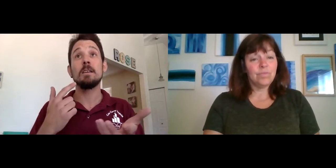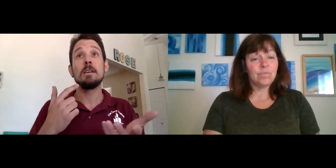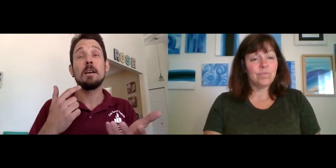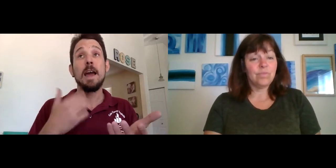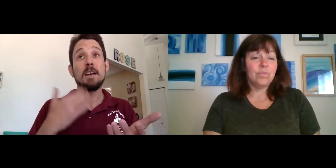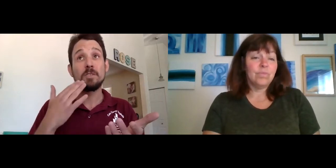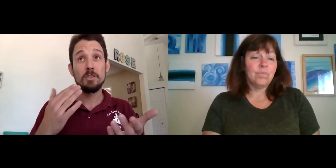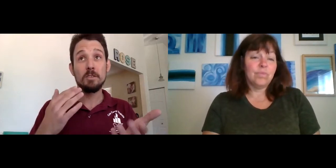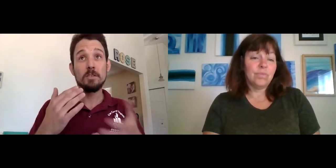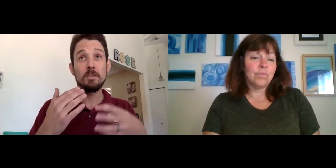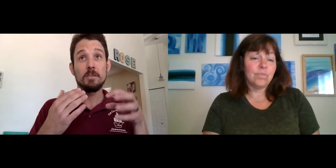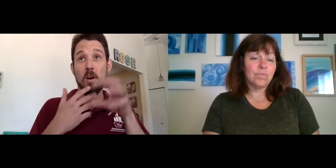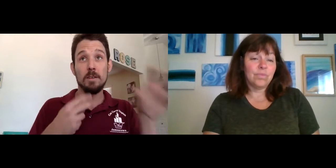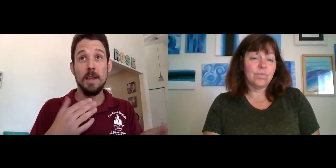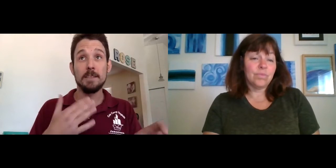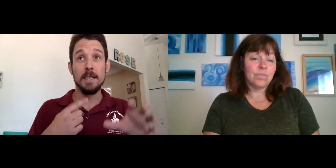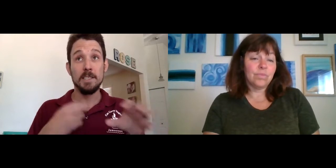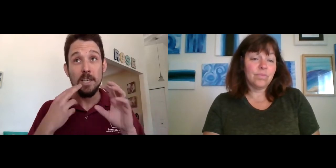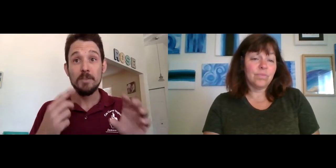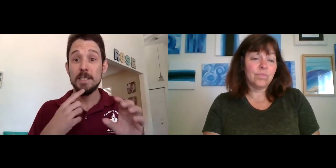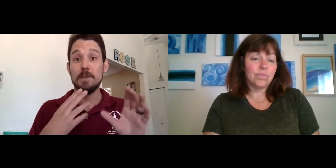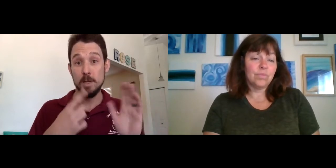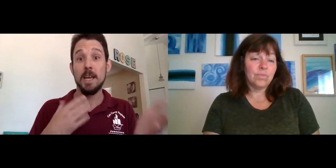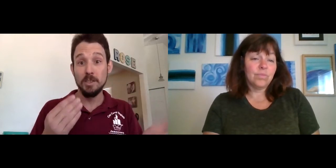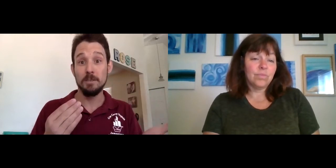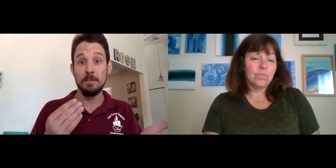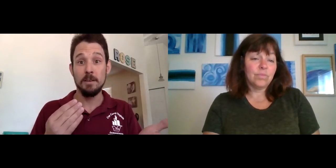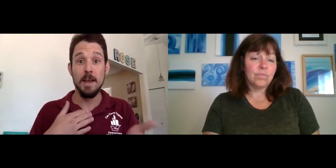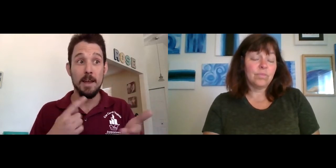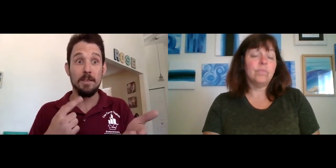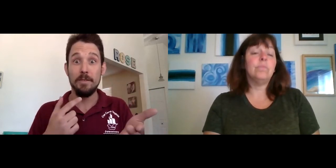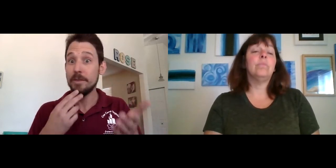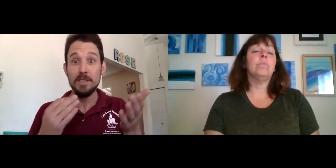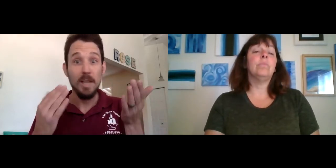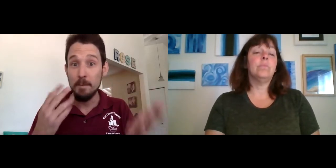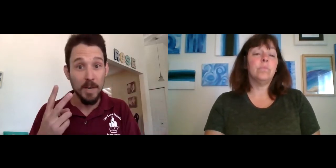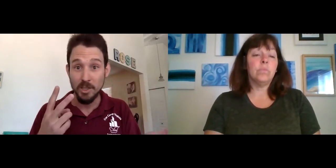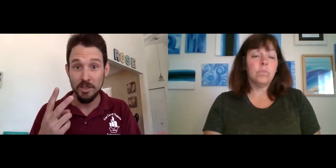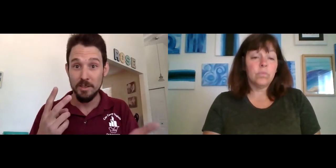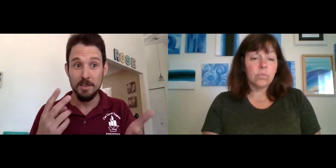after all of that, I discovered Deaf Education and there's not much in terms of Cued